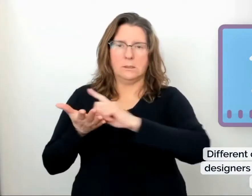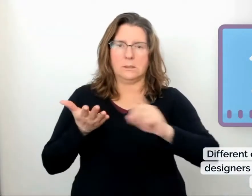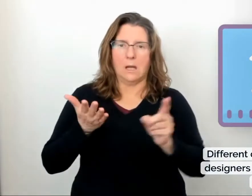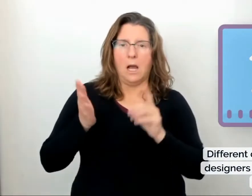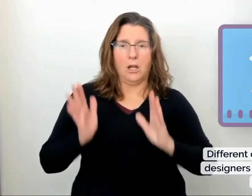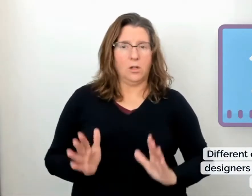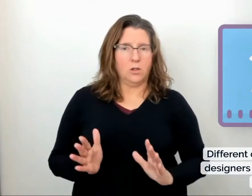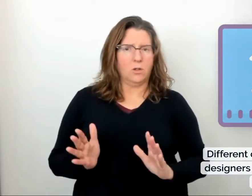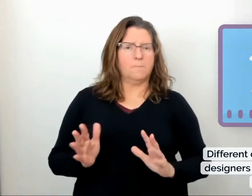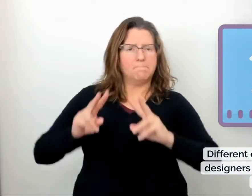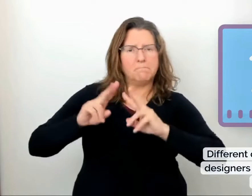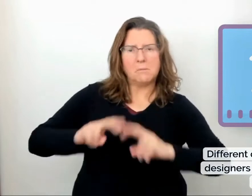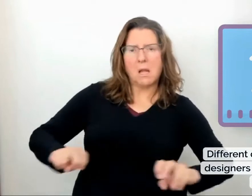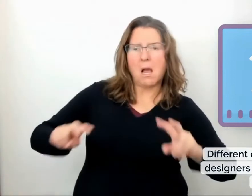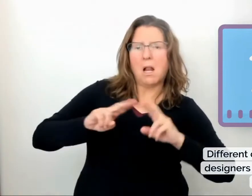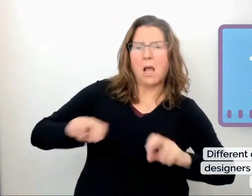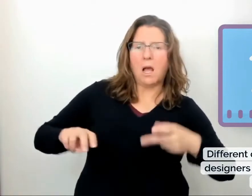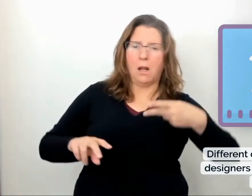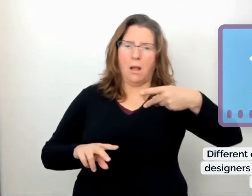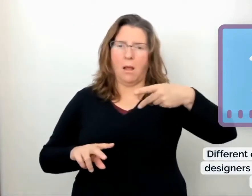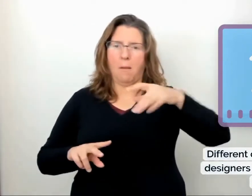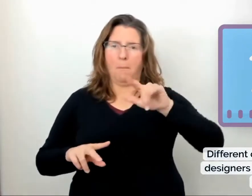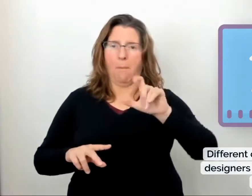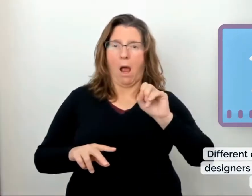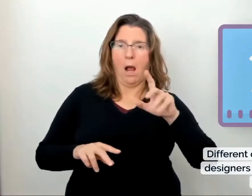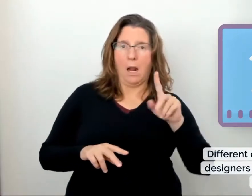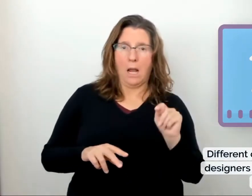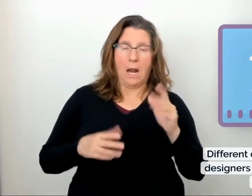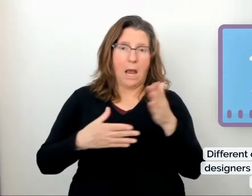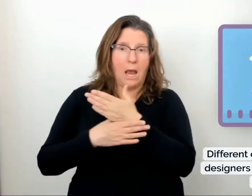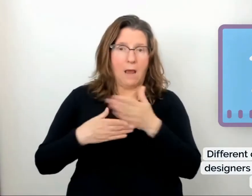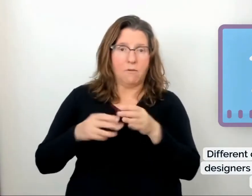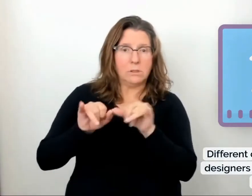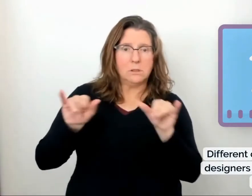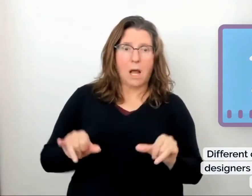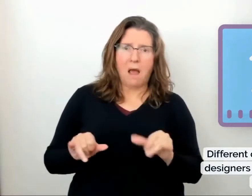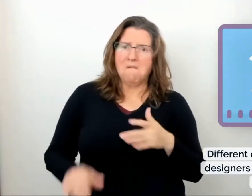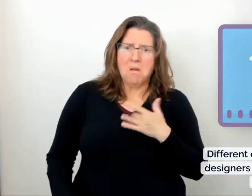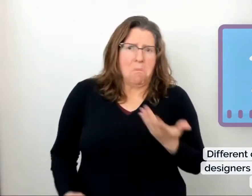Plane engineers got the message, since there is no such thing as an average sized pilot,